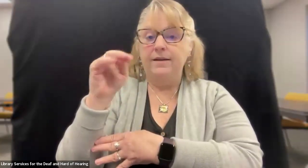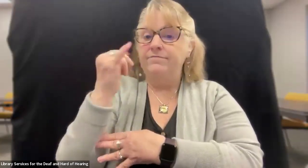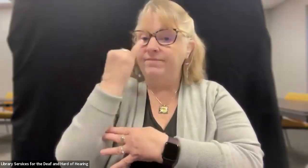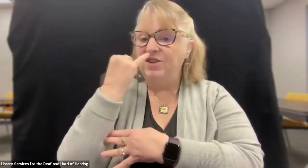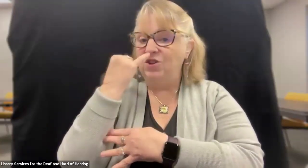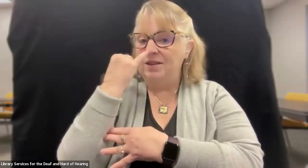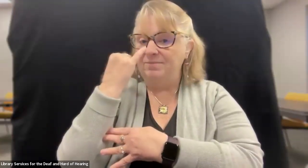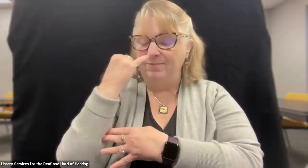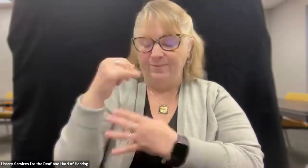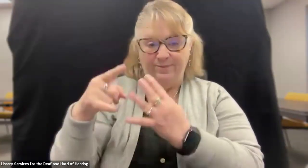Jenny Partain.